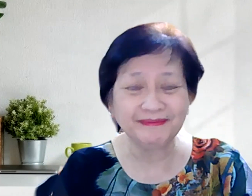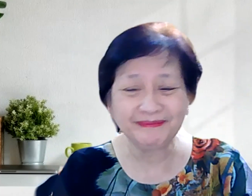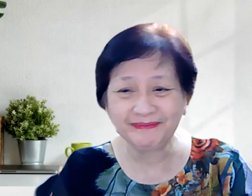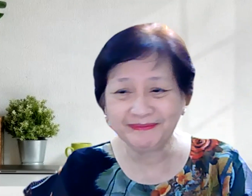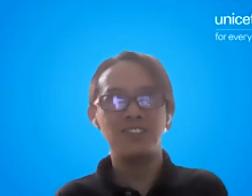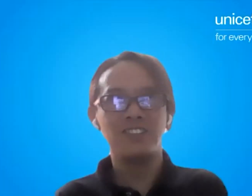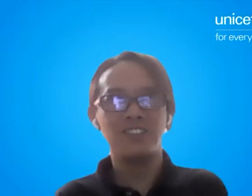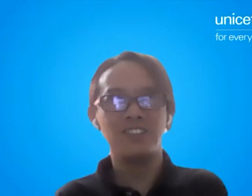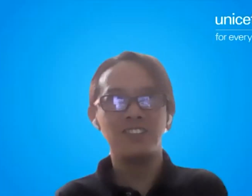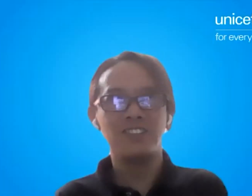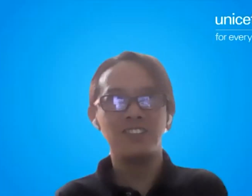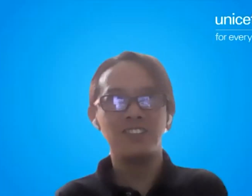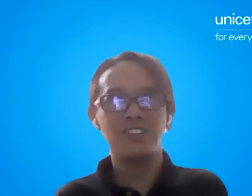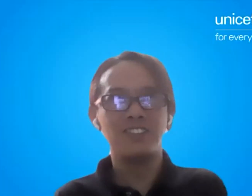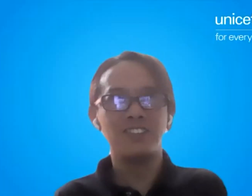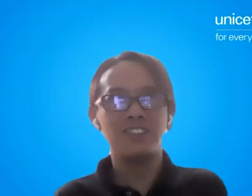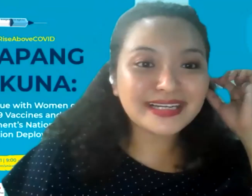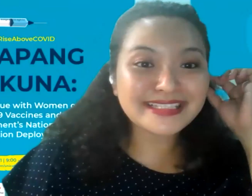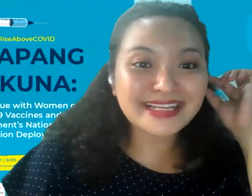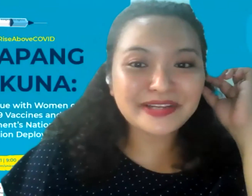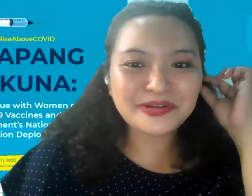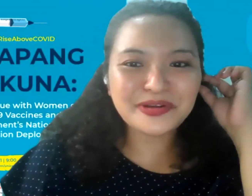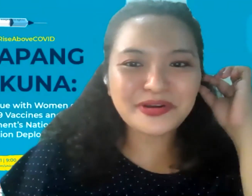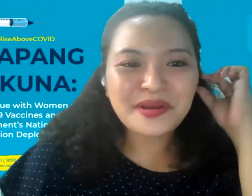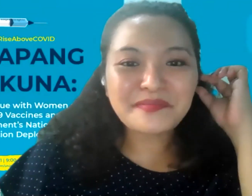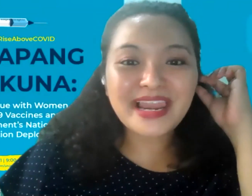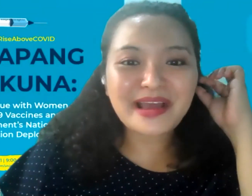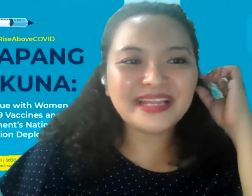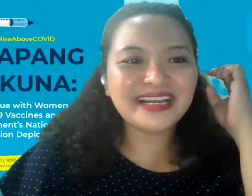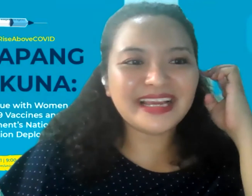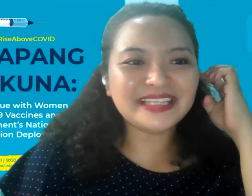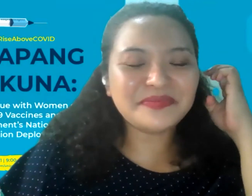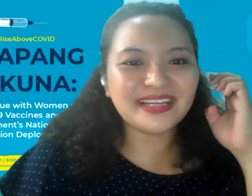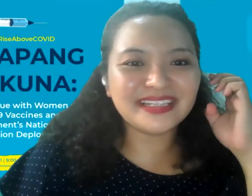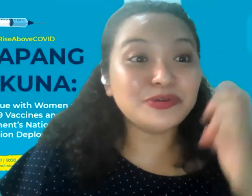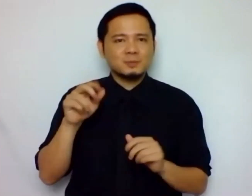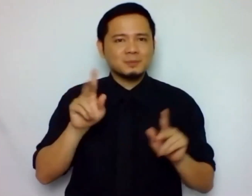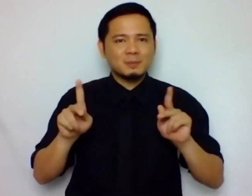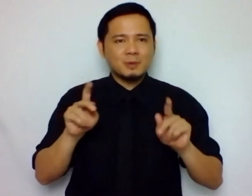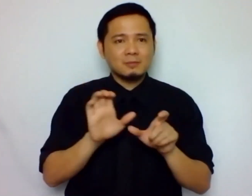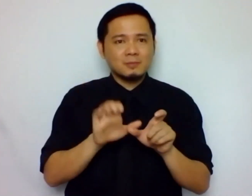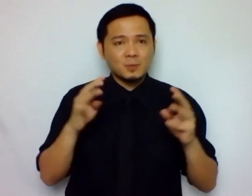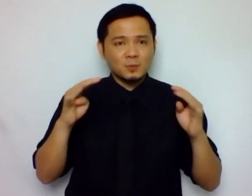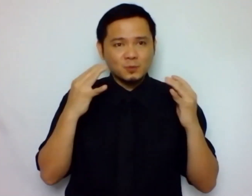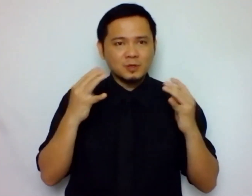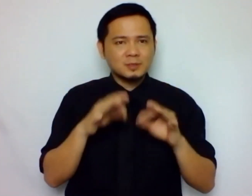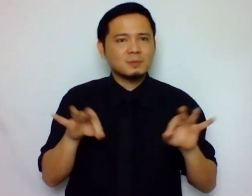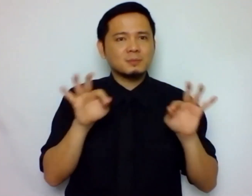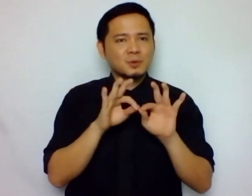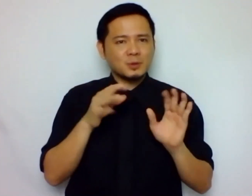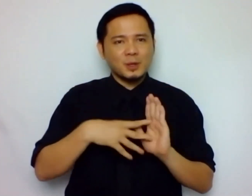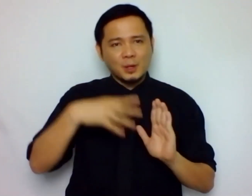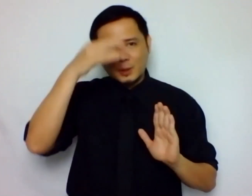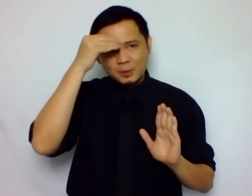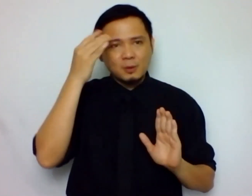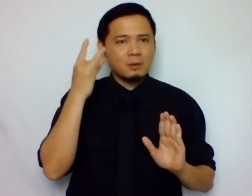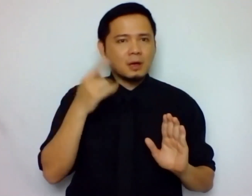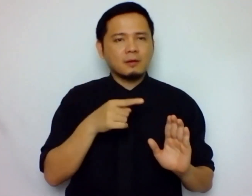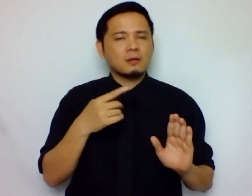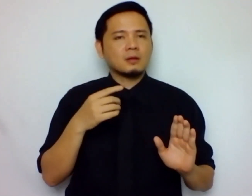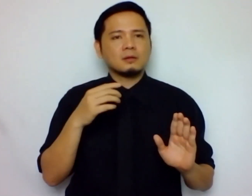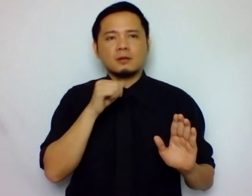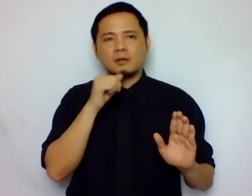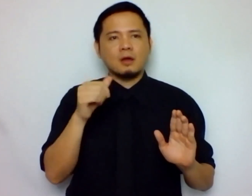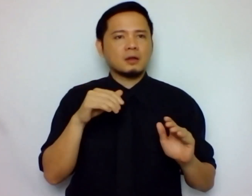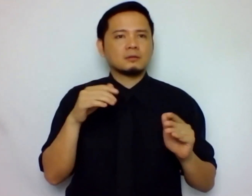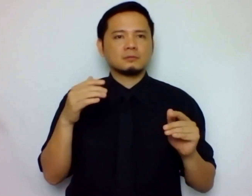Okay, thank you Doc Nina! I think our viewers today need to know this because this kind of information might not be reaching them.